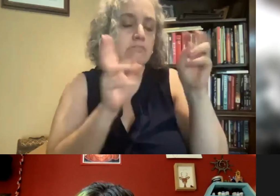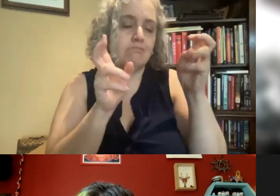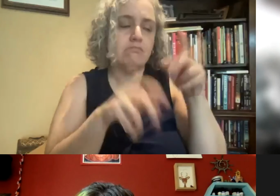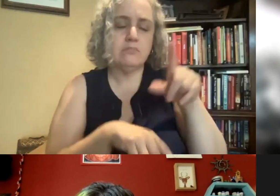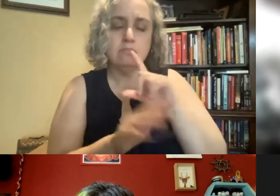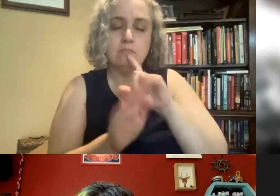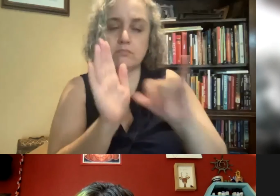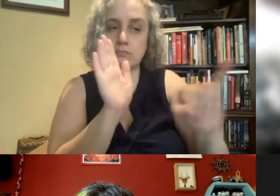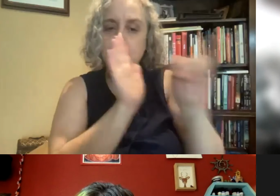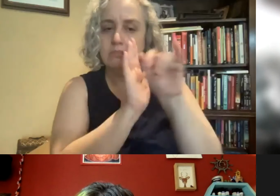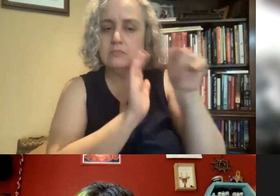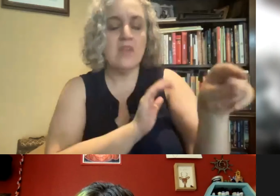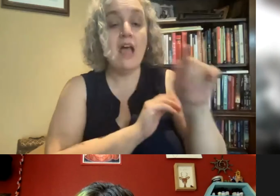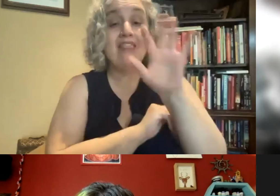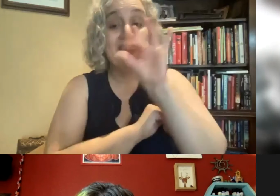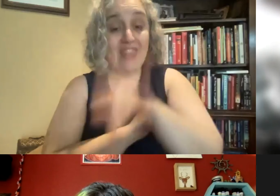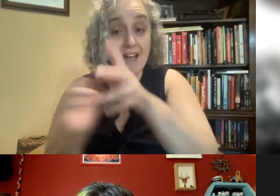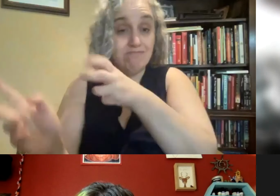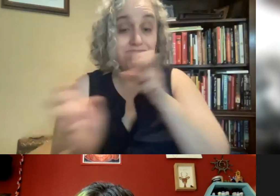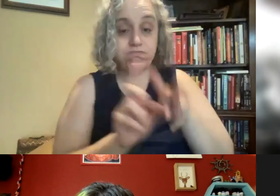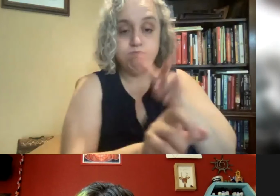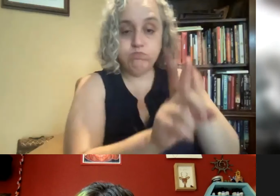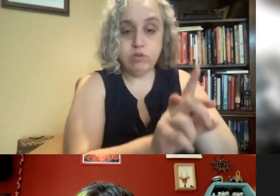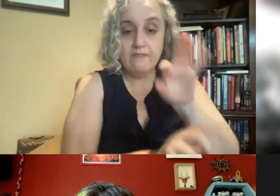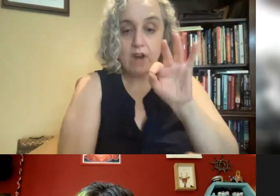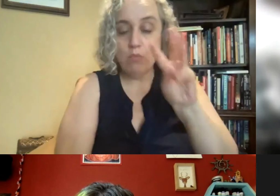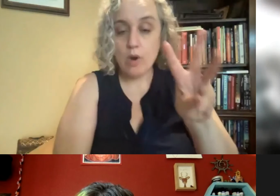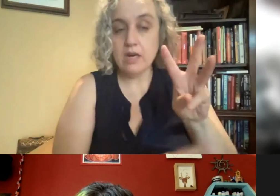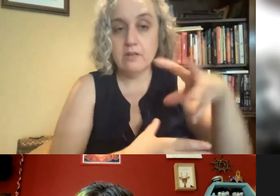How could this framework be applied to disability?